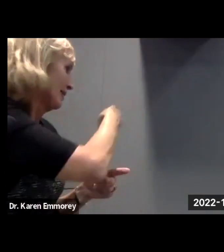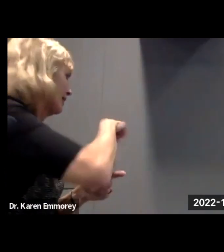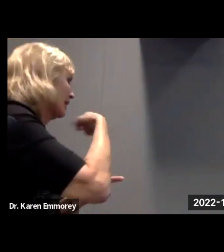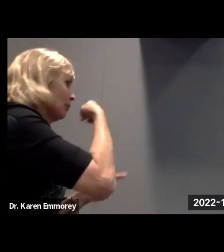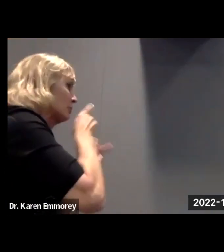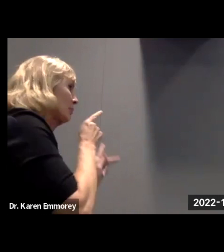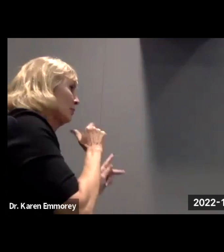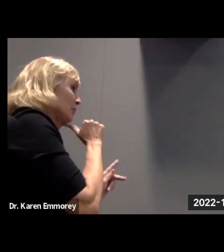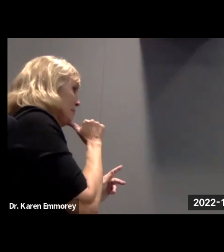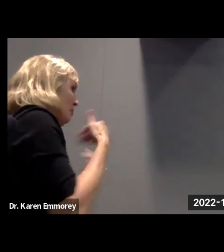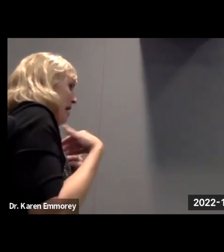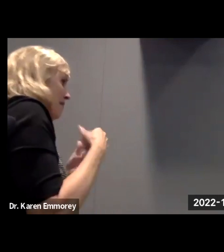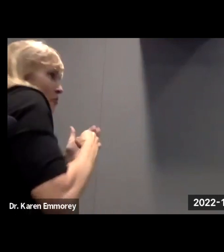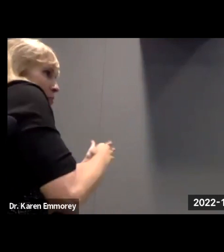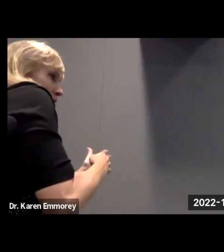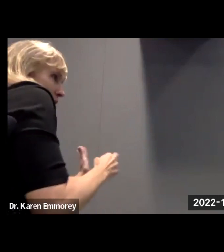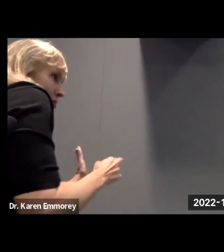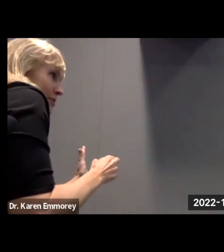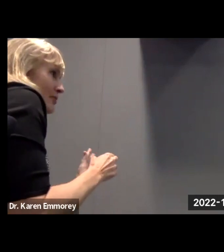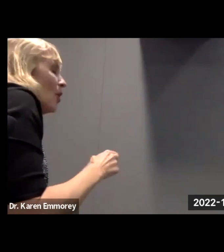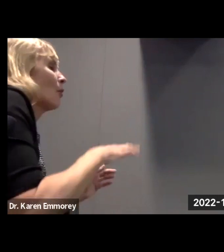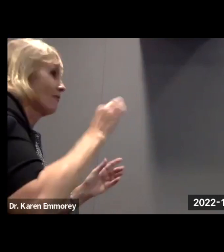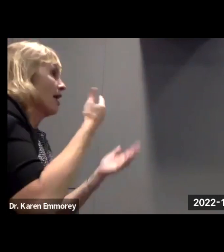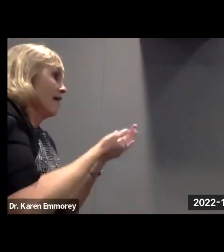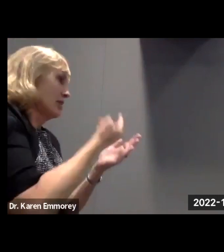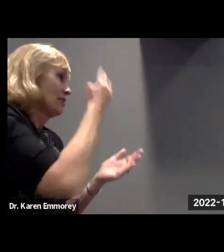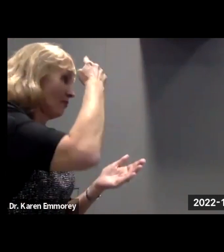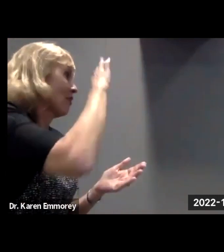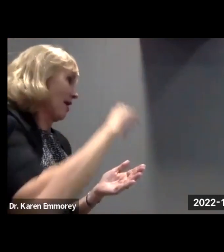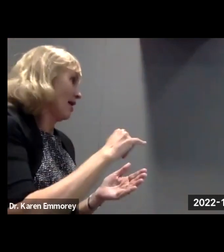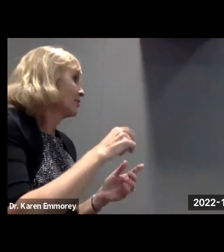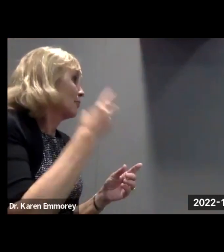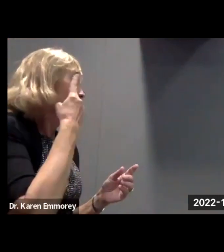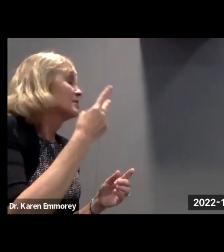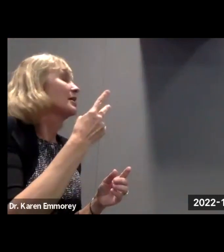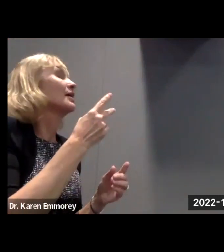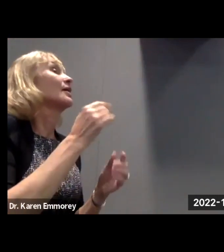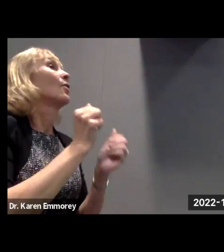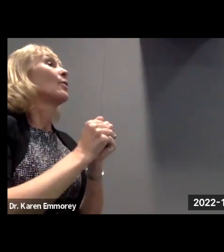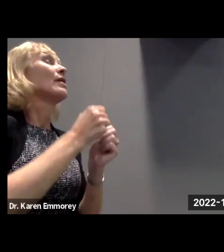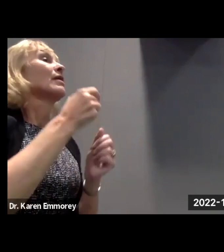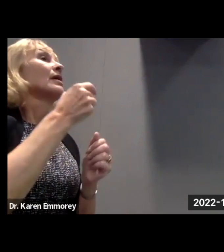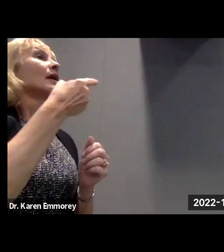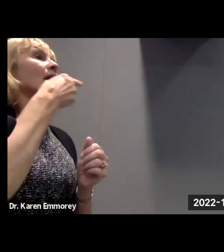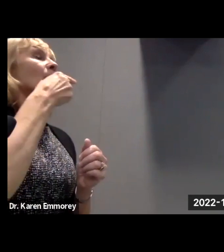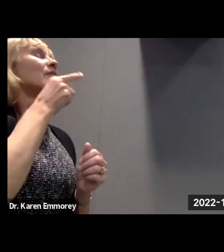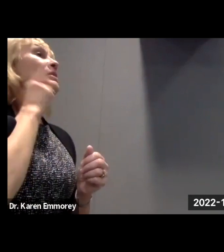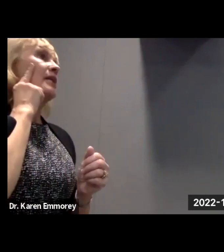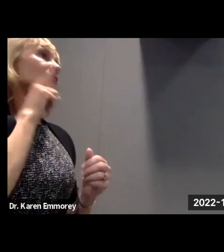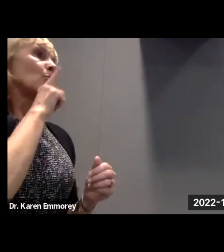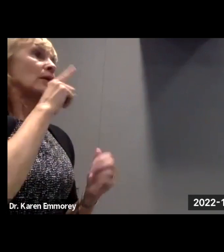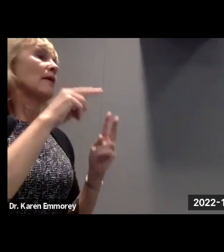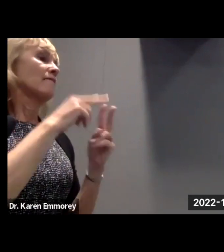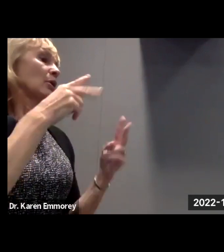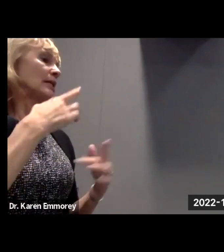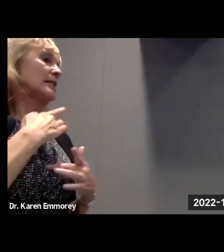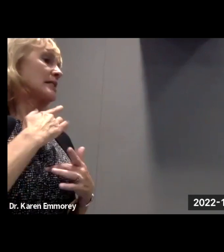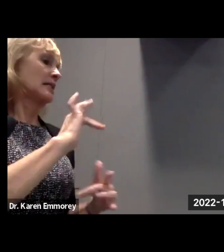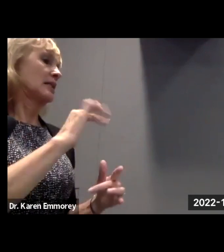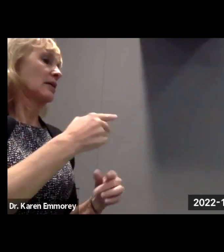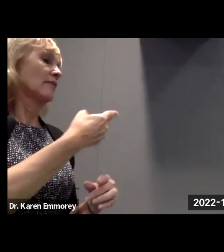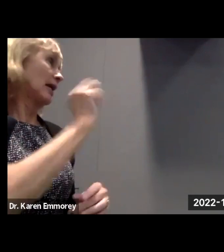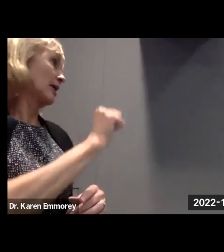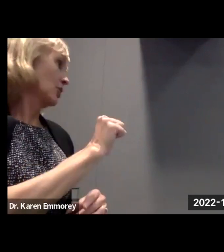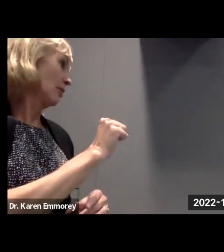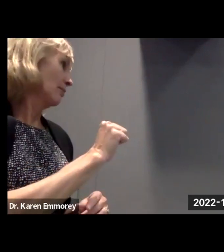they are much more sensitive to handshake earlier than hearing non-signers are, and we find some evidence from location,